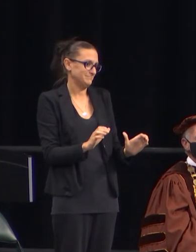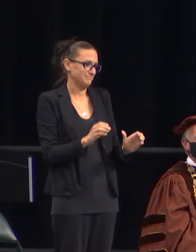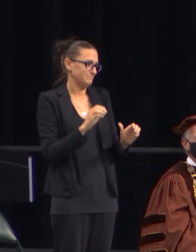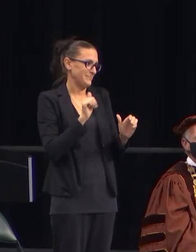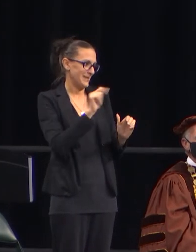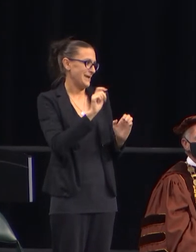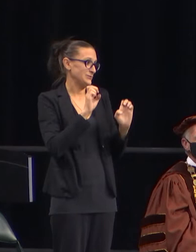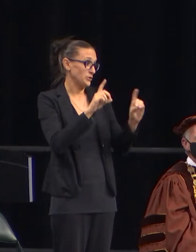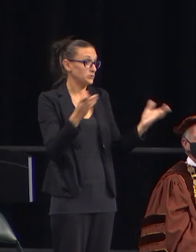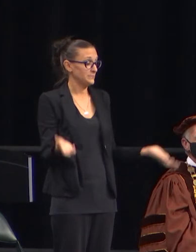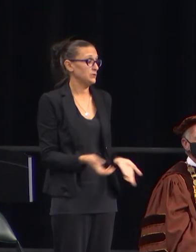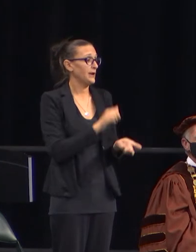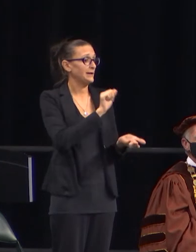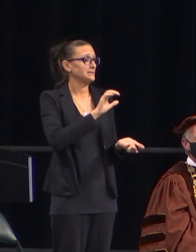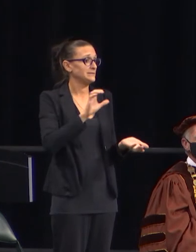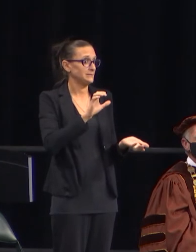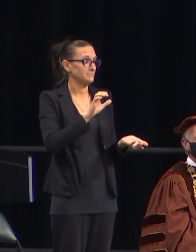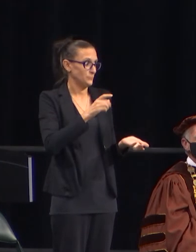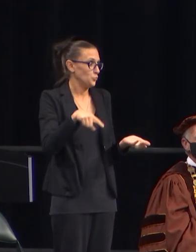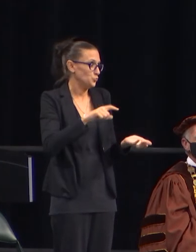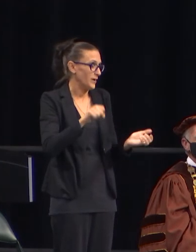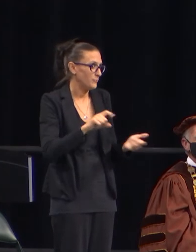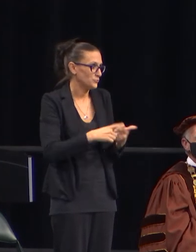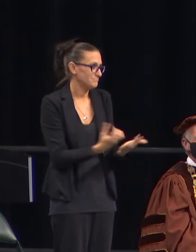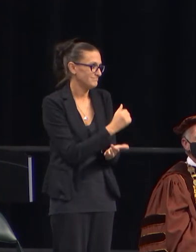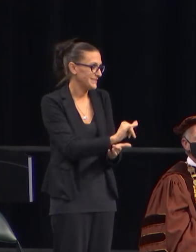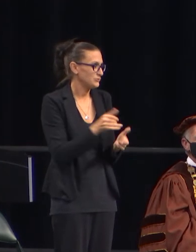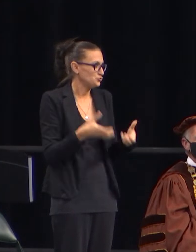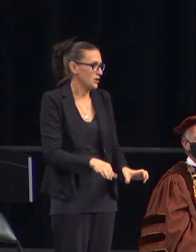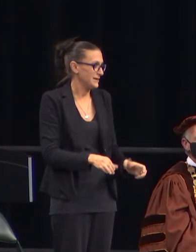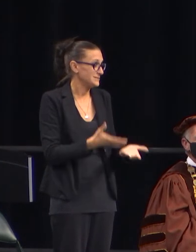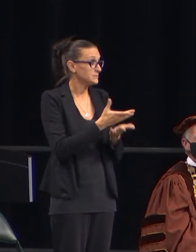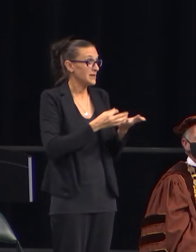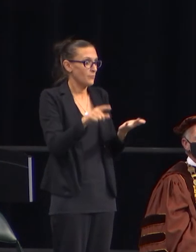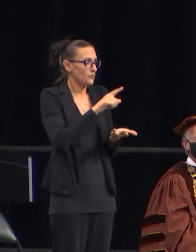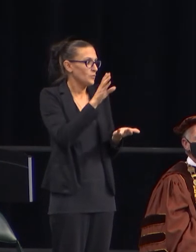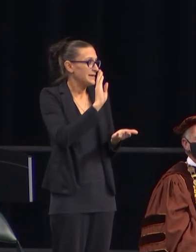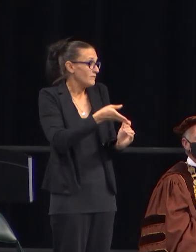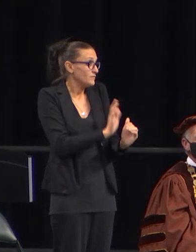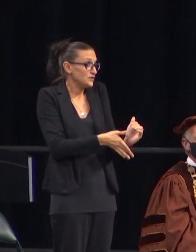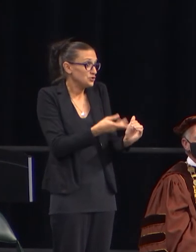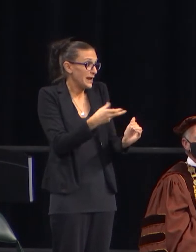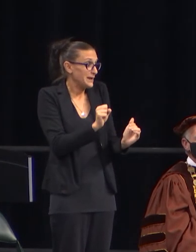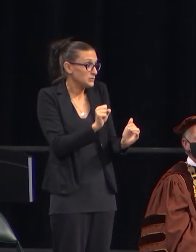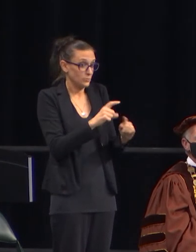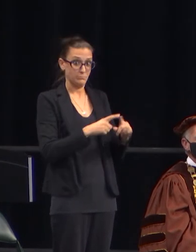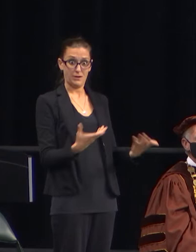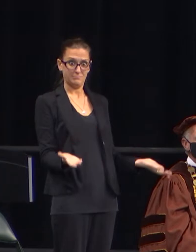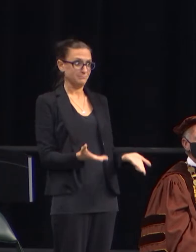Here at ACC, you got that chance. Some of you never finished high school, yet here you are.